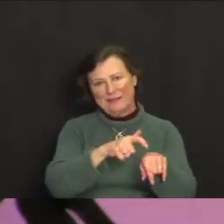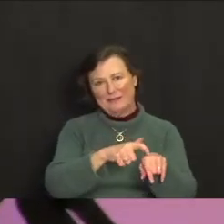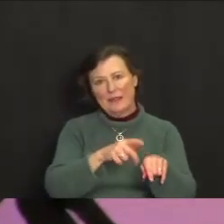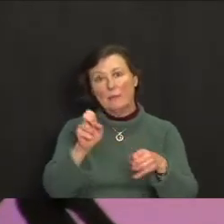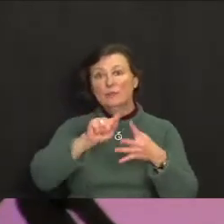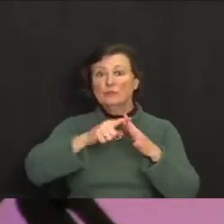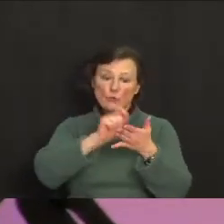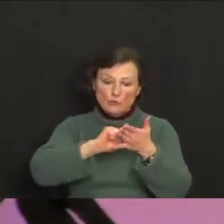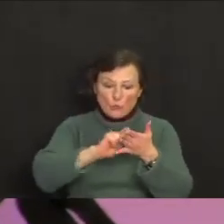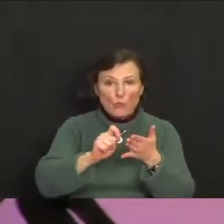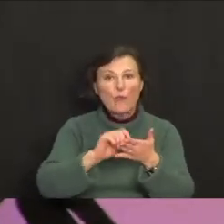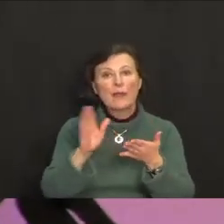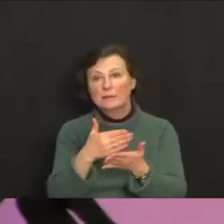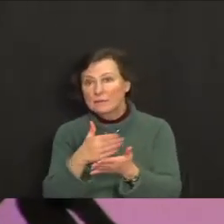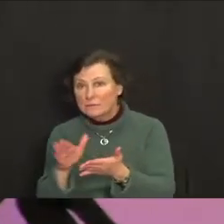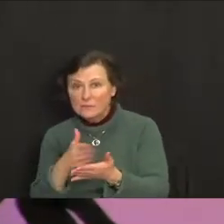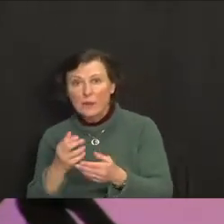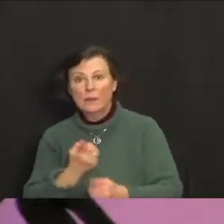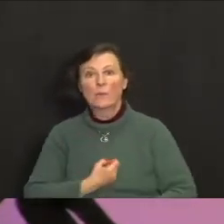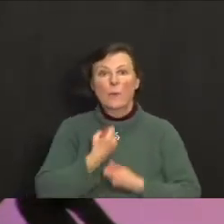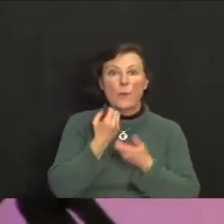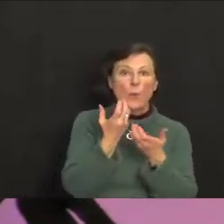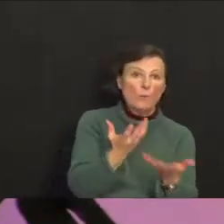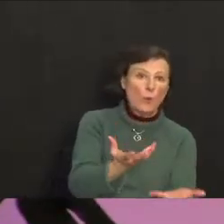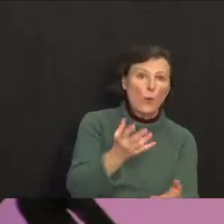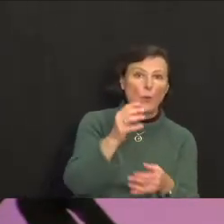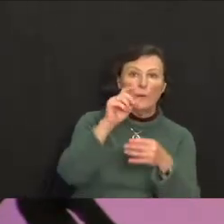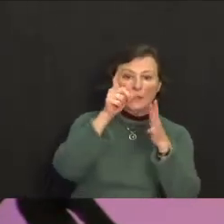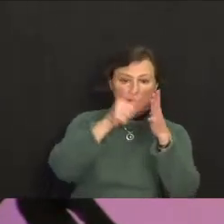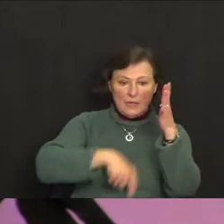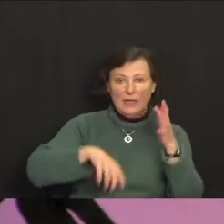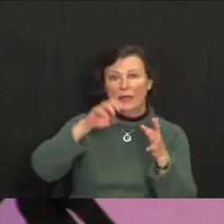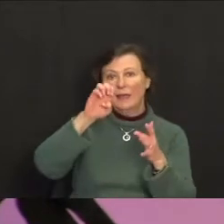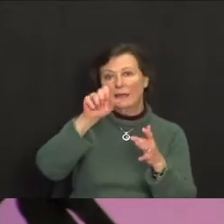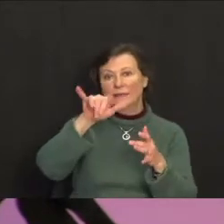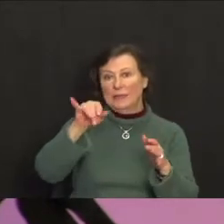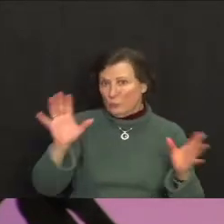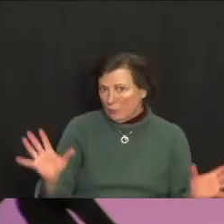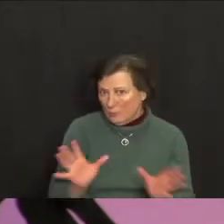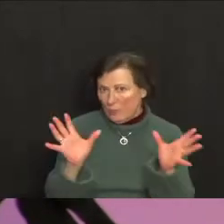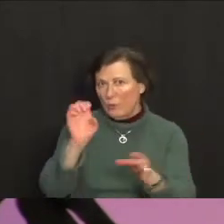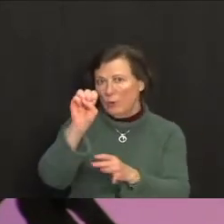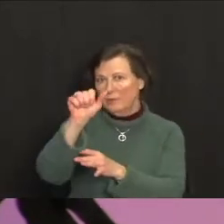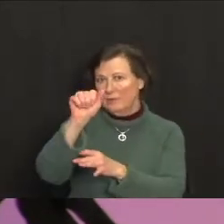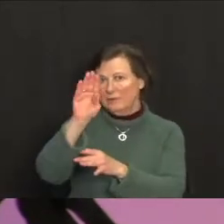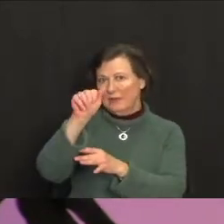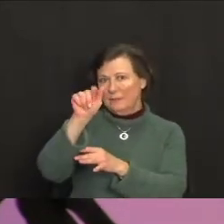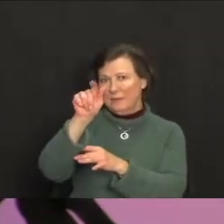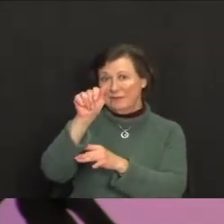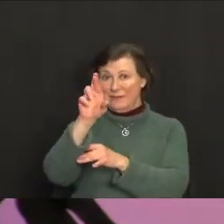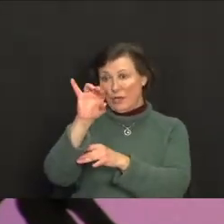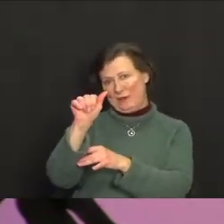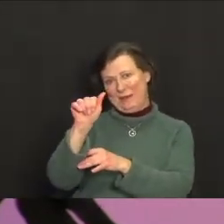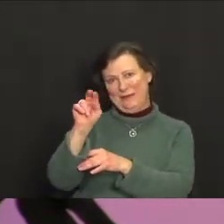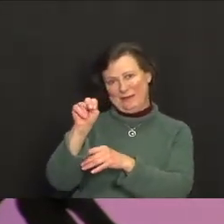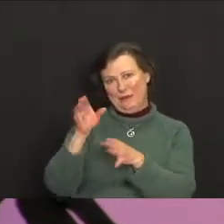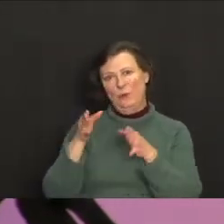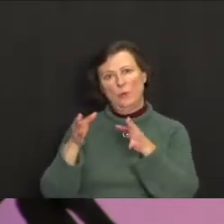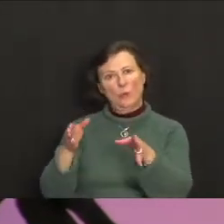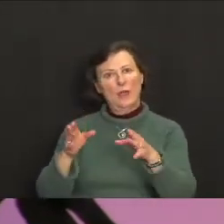poems, and essays promoting the Sabbatarian way. Unitarians could no longer gain access